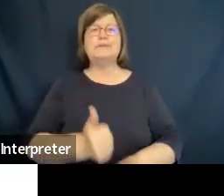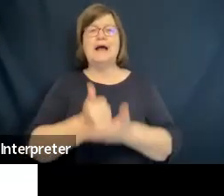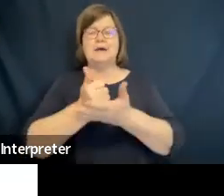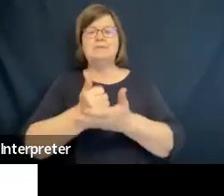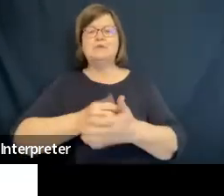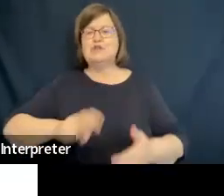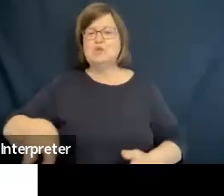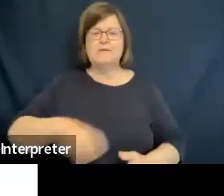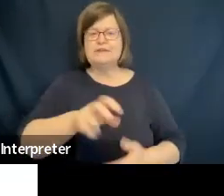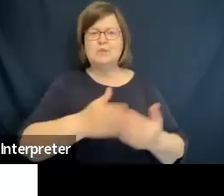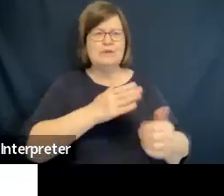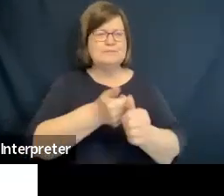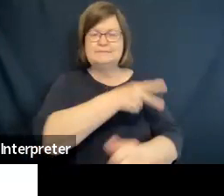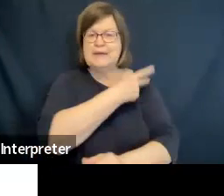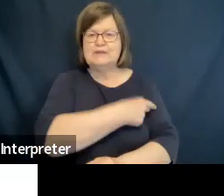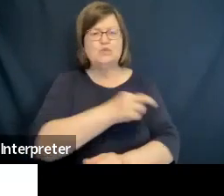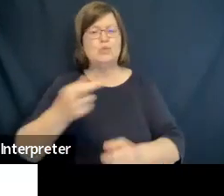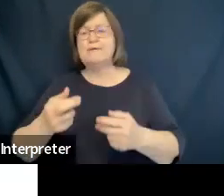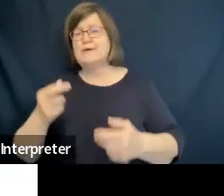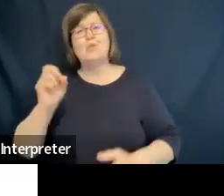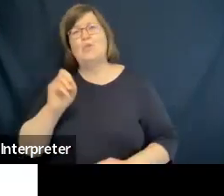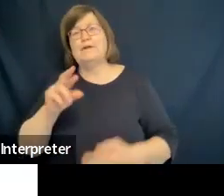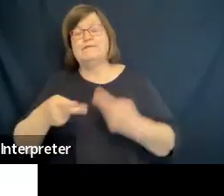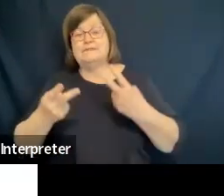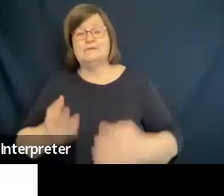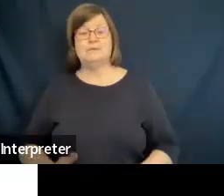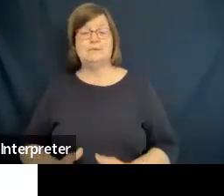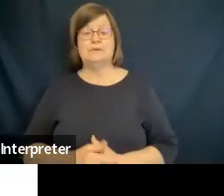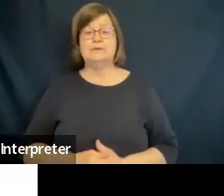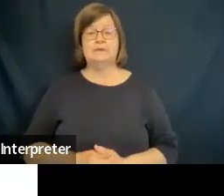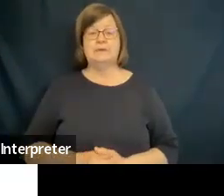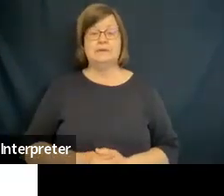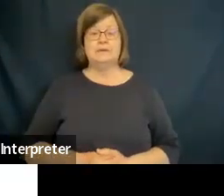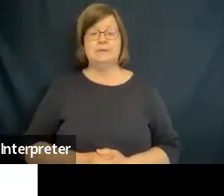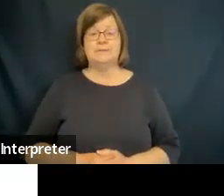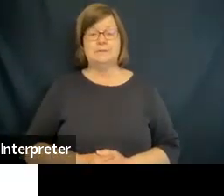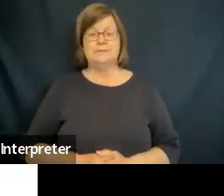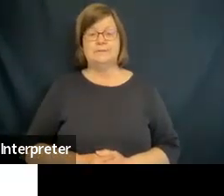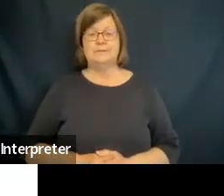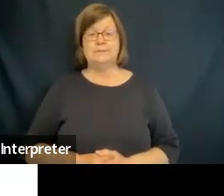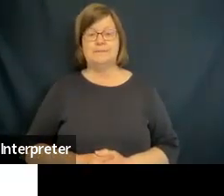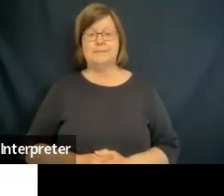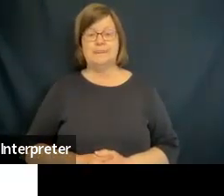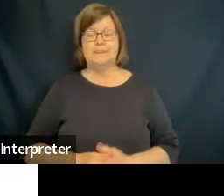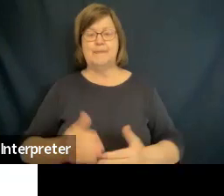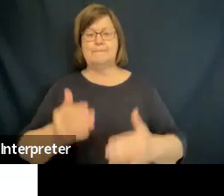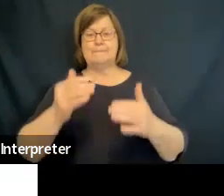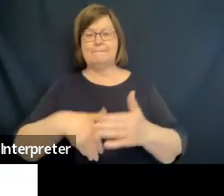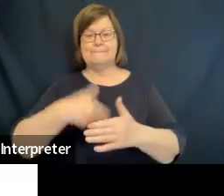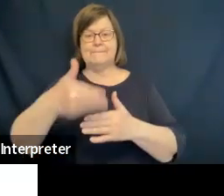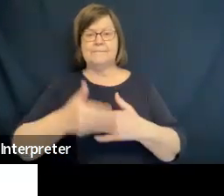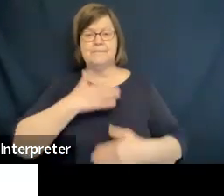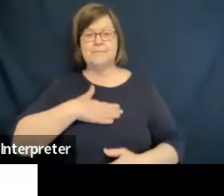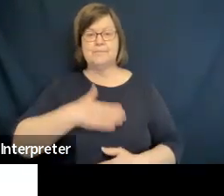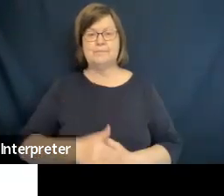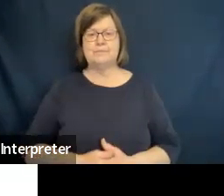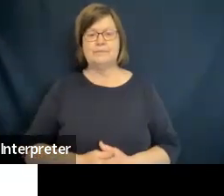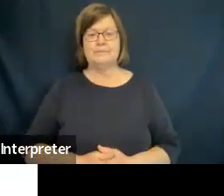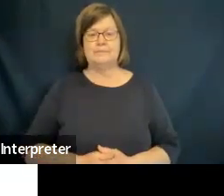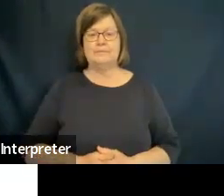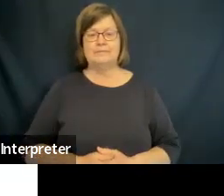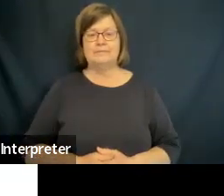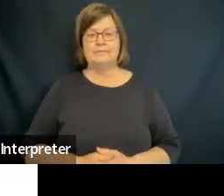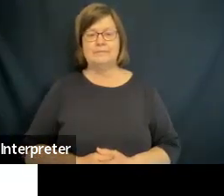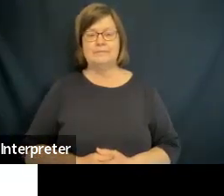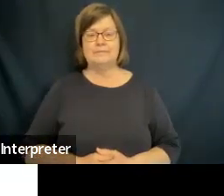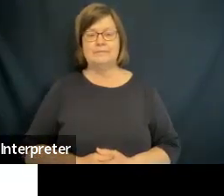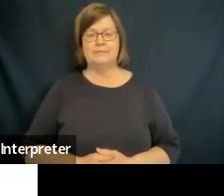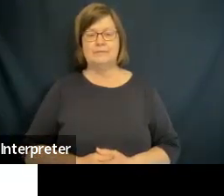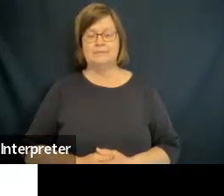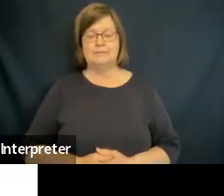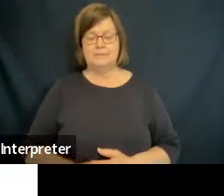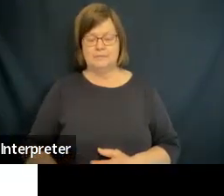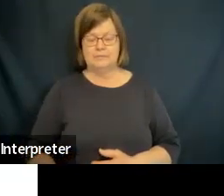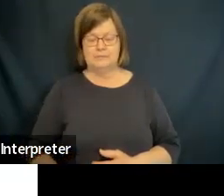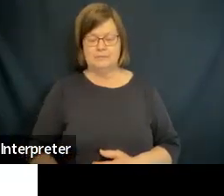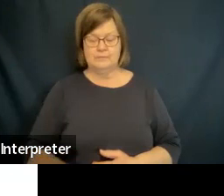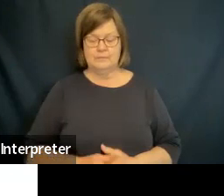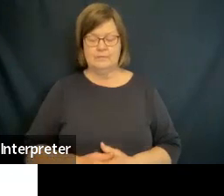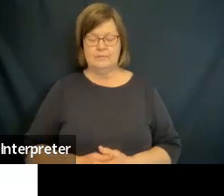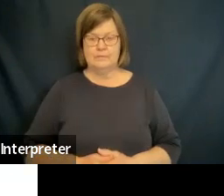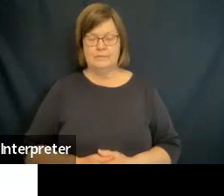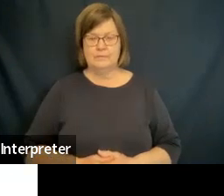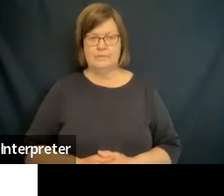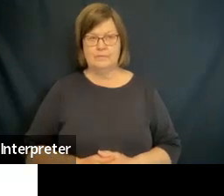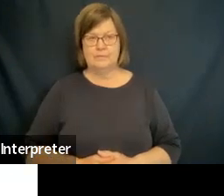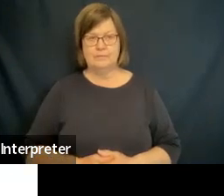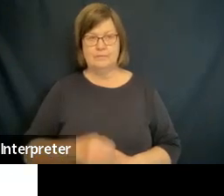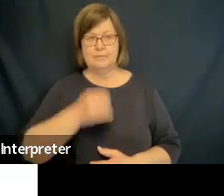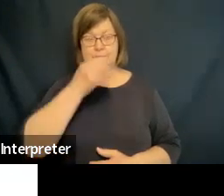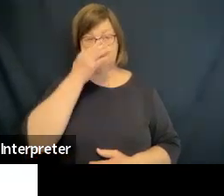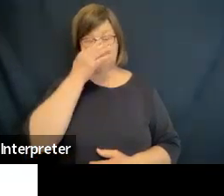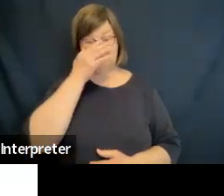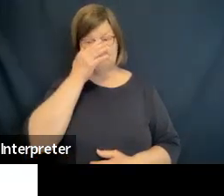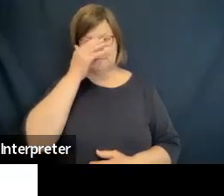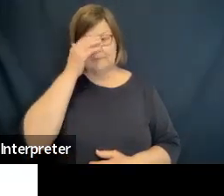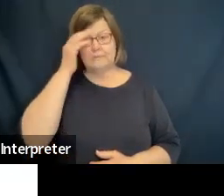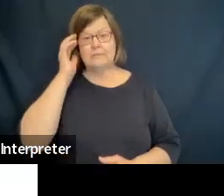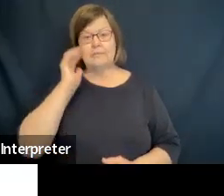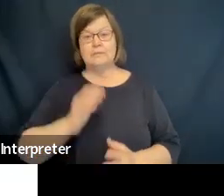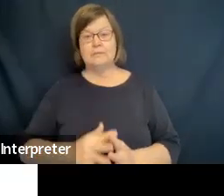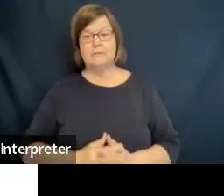whether they are the patient or a visitor. Next slide, please.